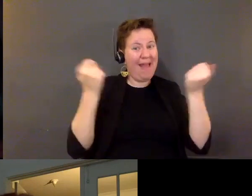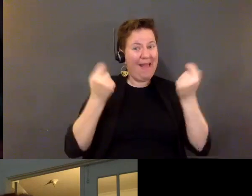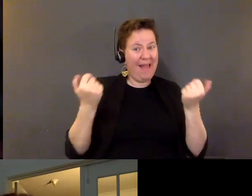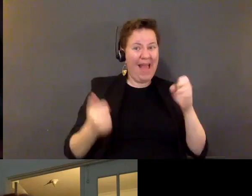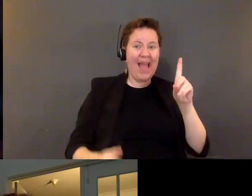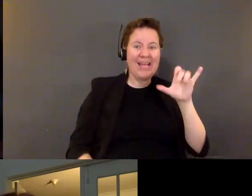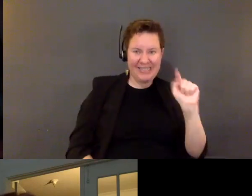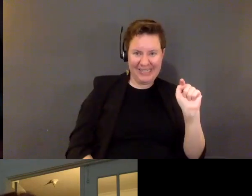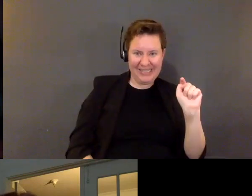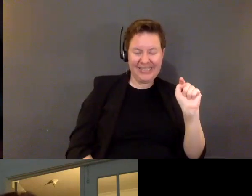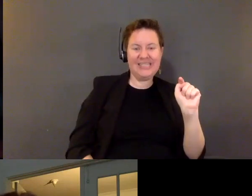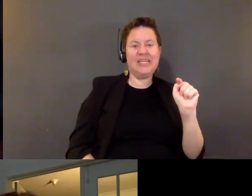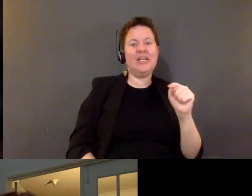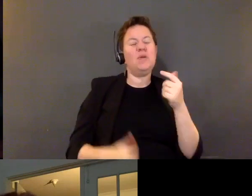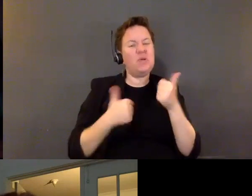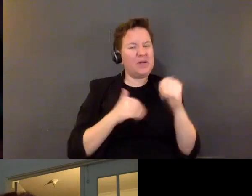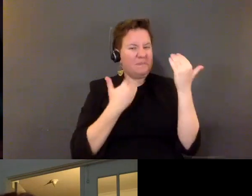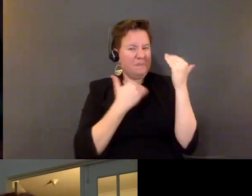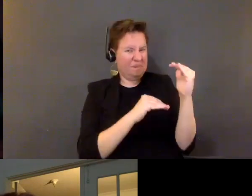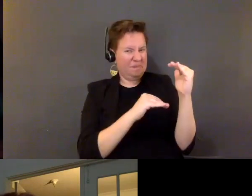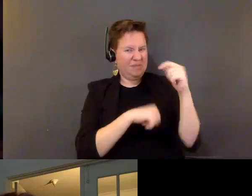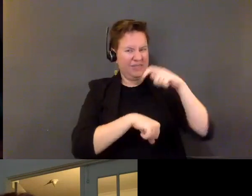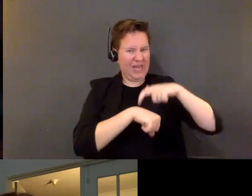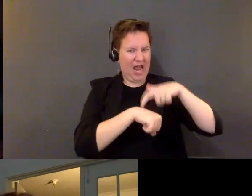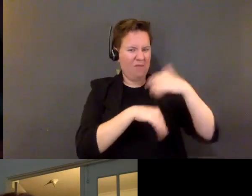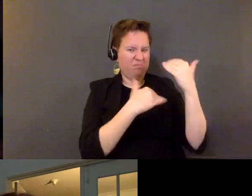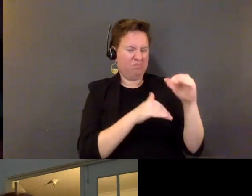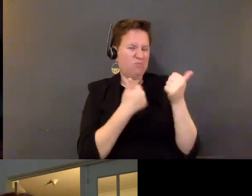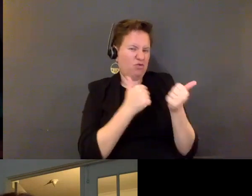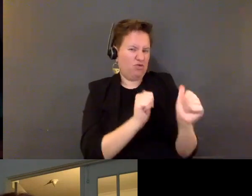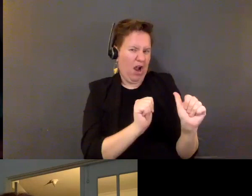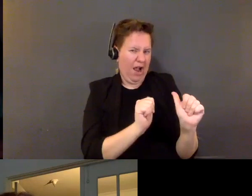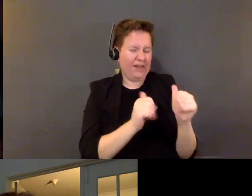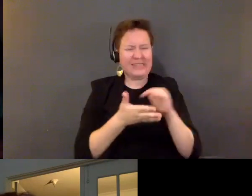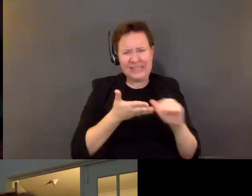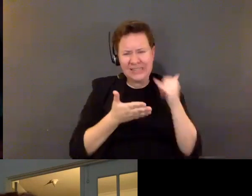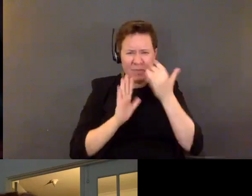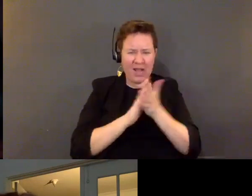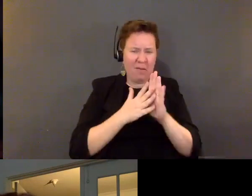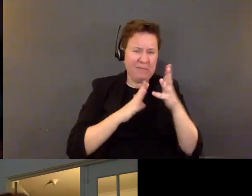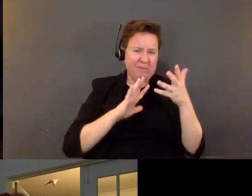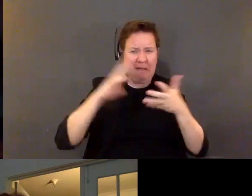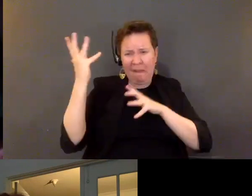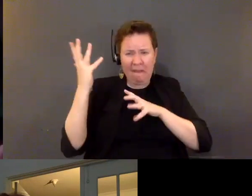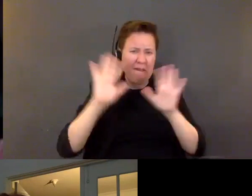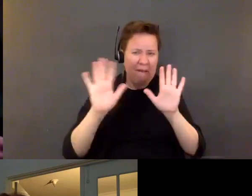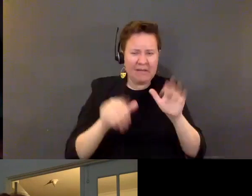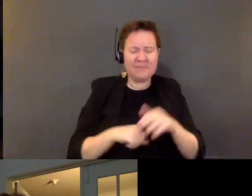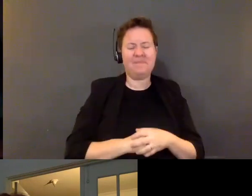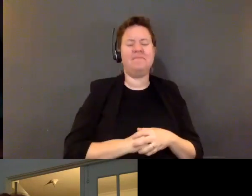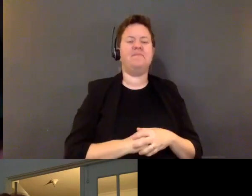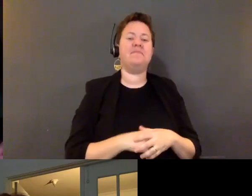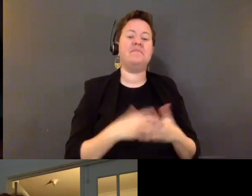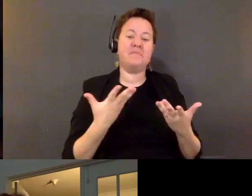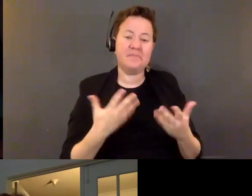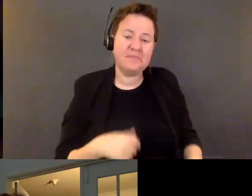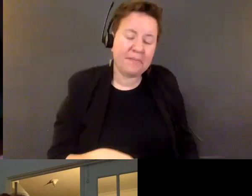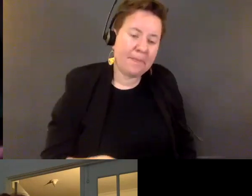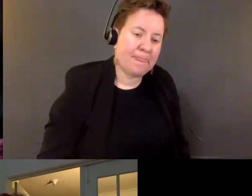this um in the time allotted so forgive me if it gets a little messy all right first hot liquids